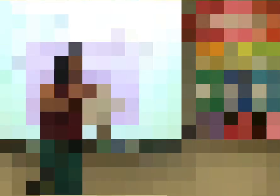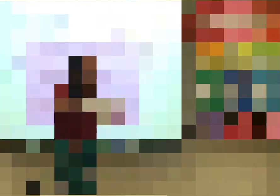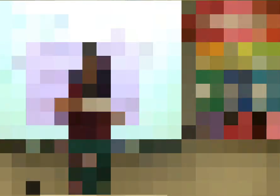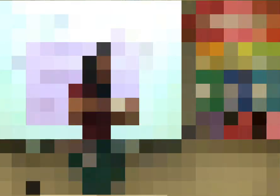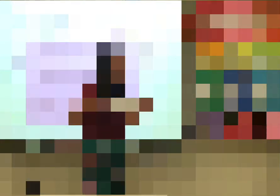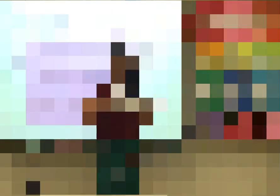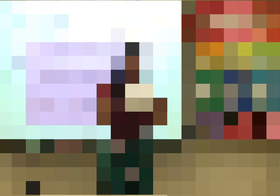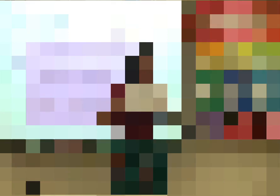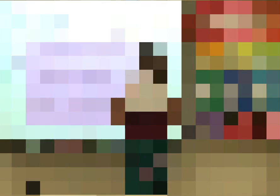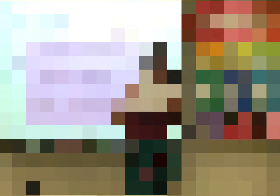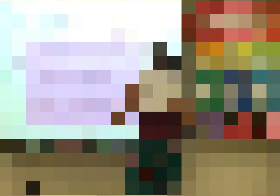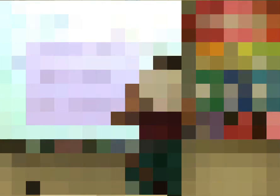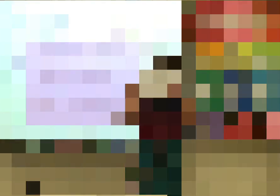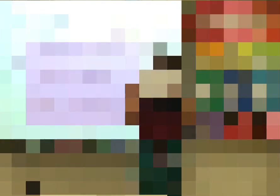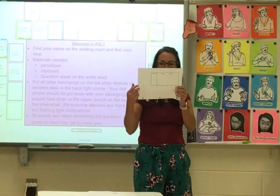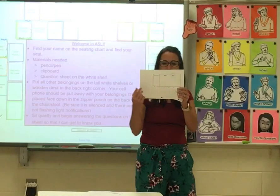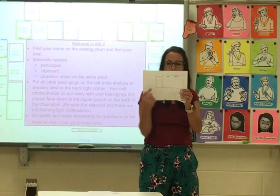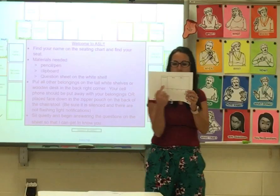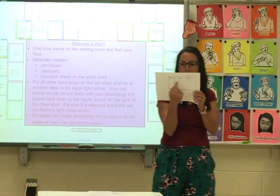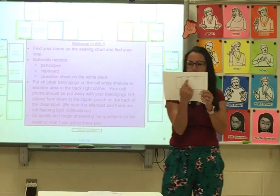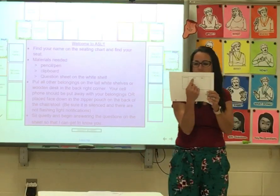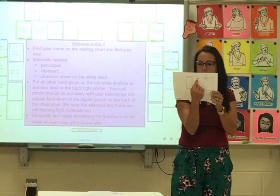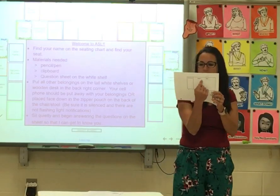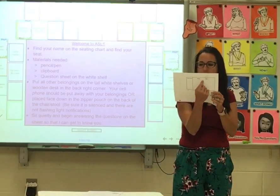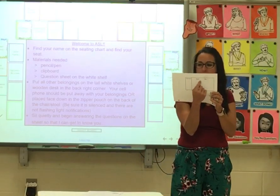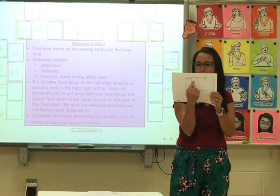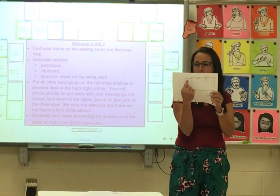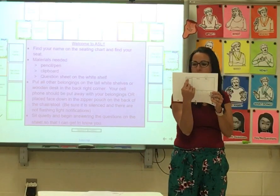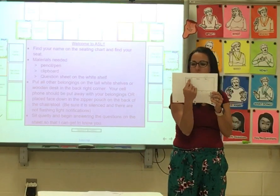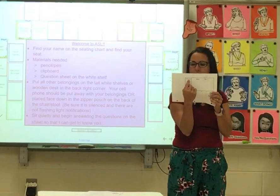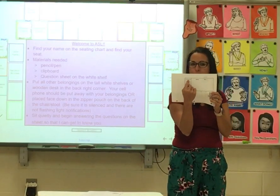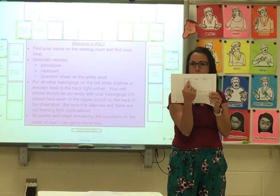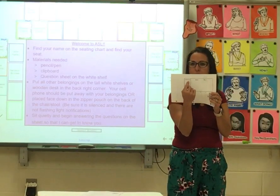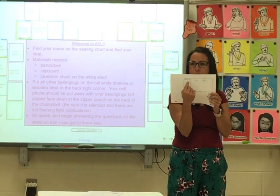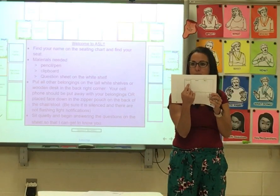there is a like a name card kind of thing that says name and class period